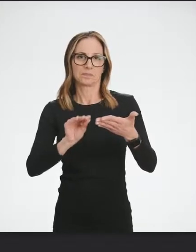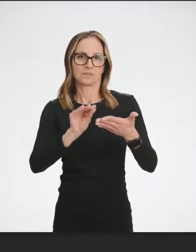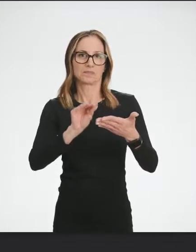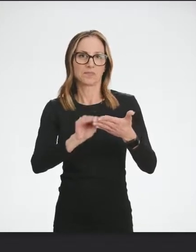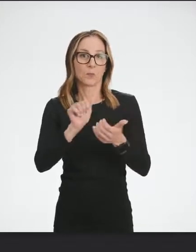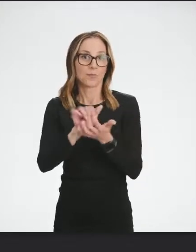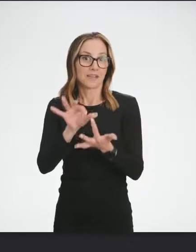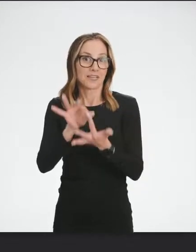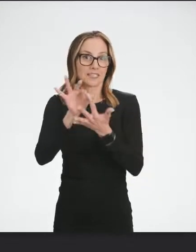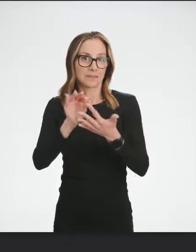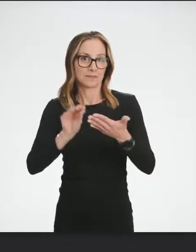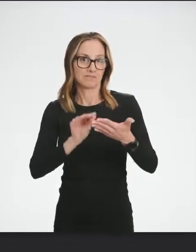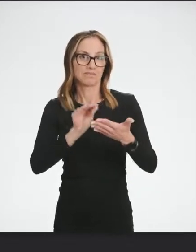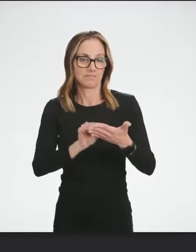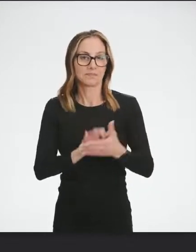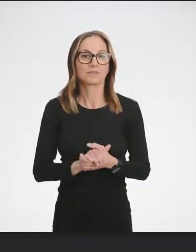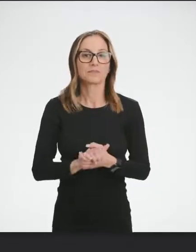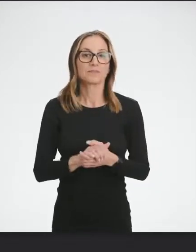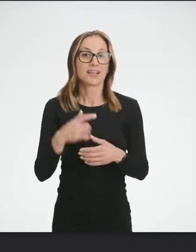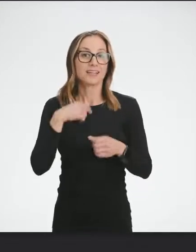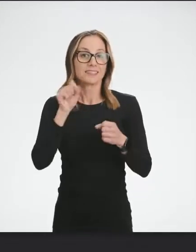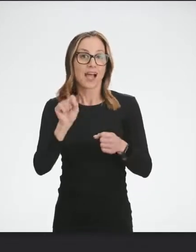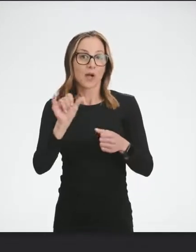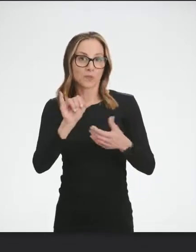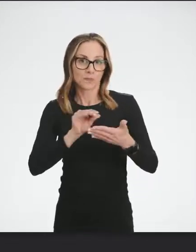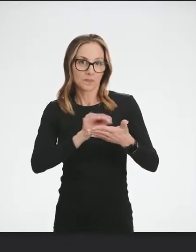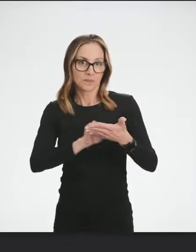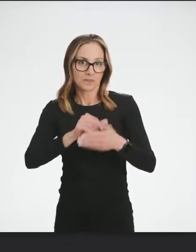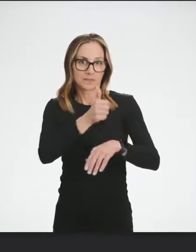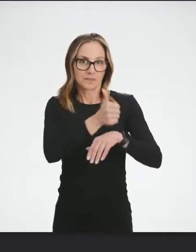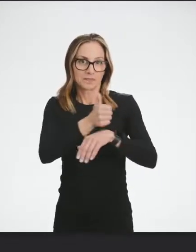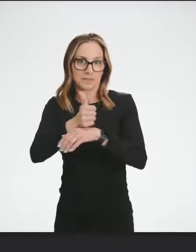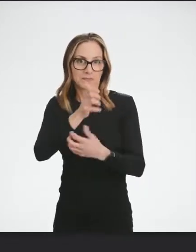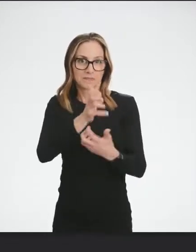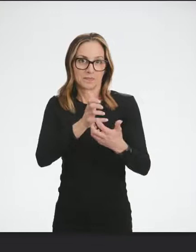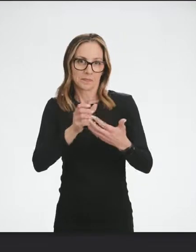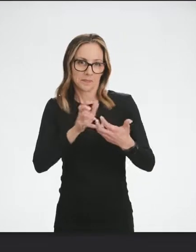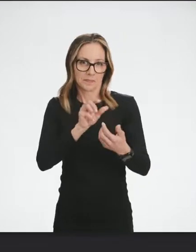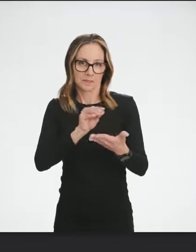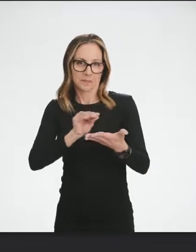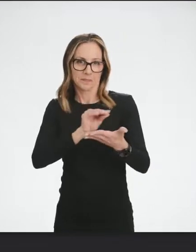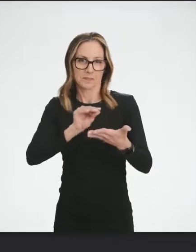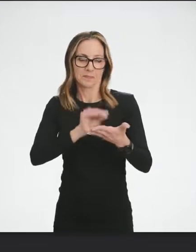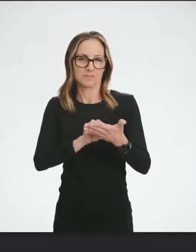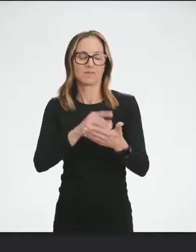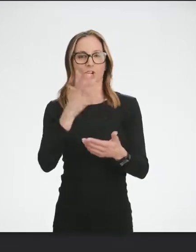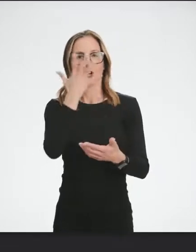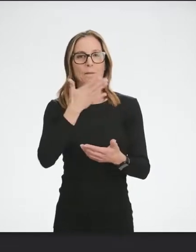I can also set the button configuration to customize the style of the button so that it matches my app better.